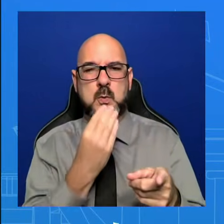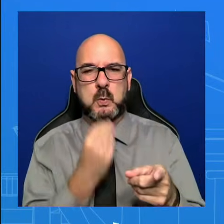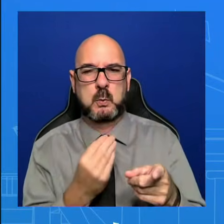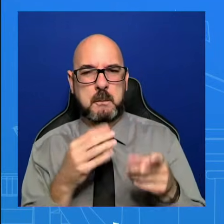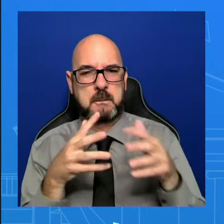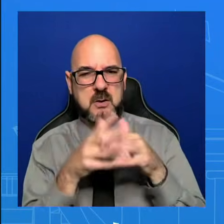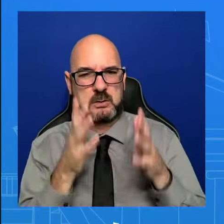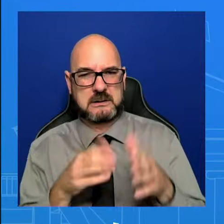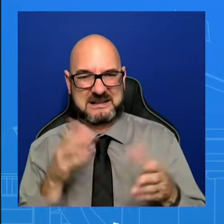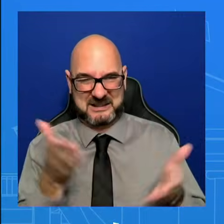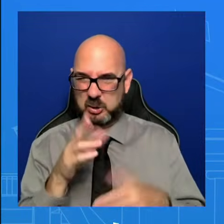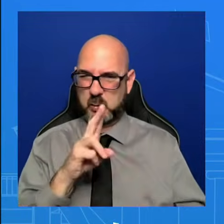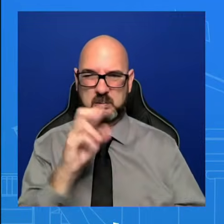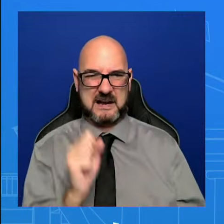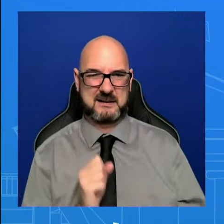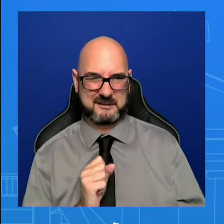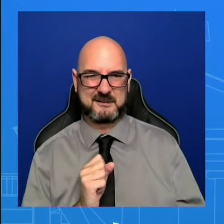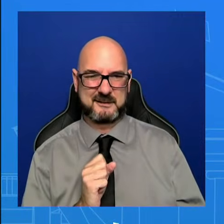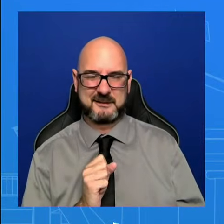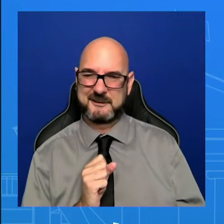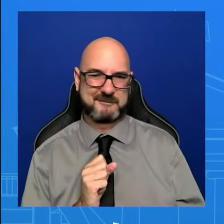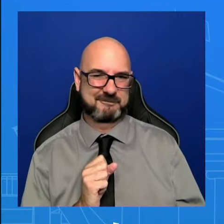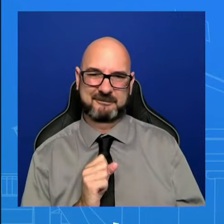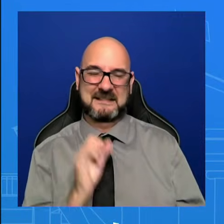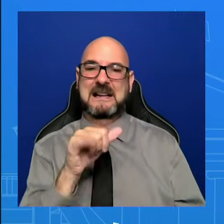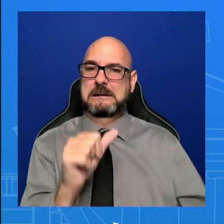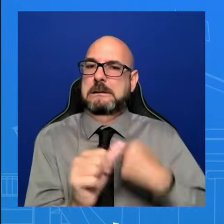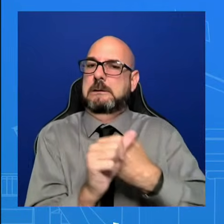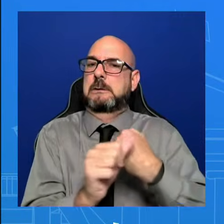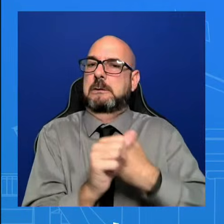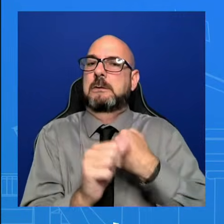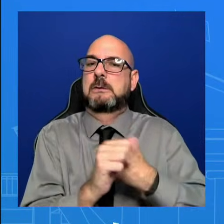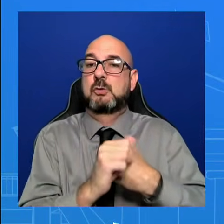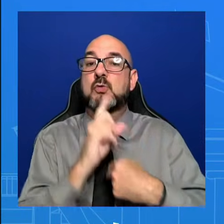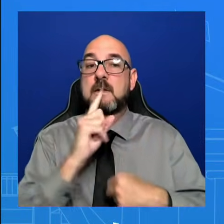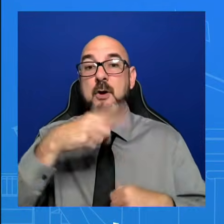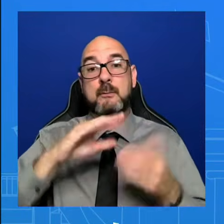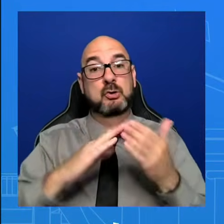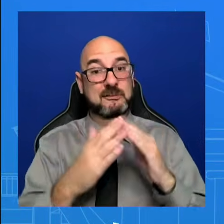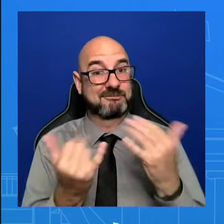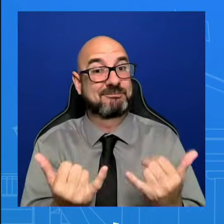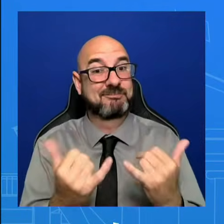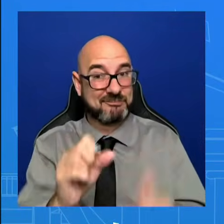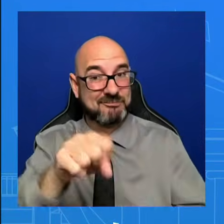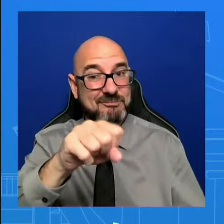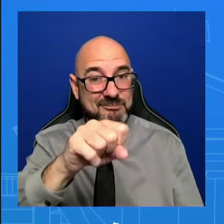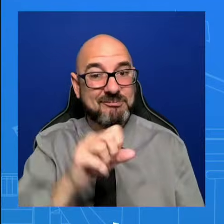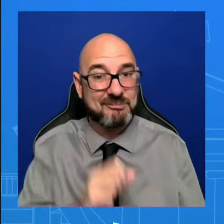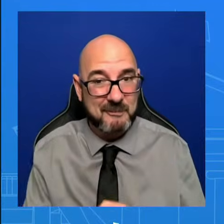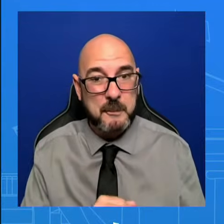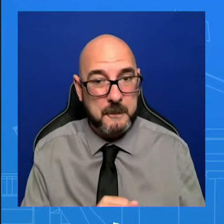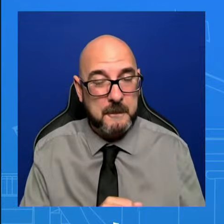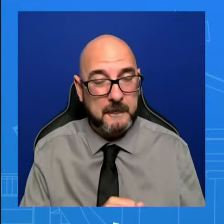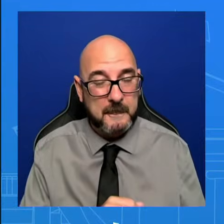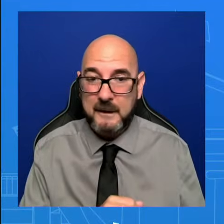It is a dangerous time for that community. And we have been very clear about what we need to do